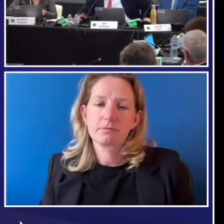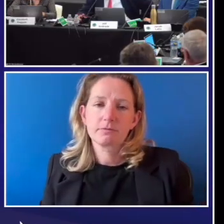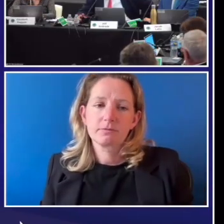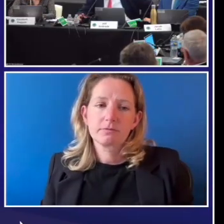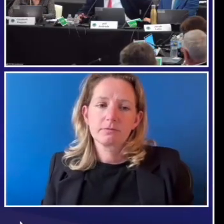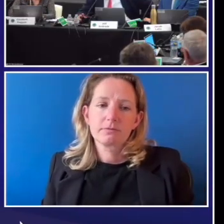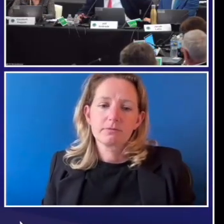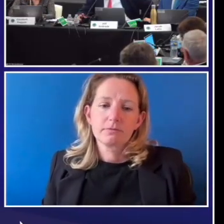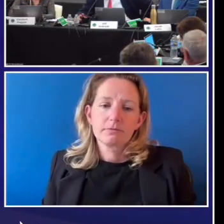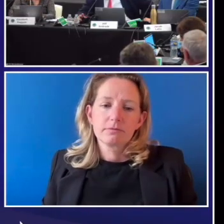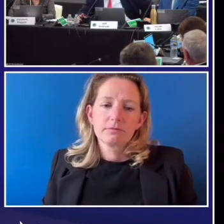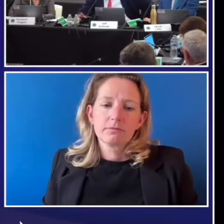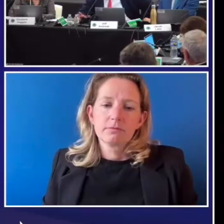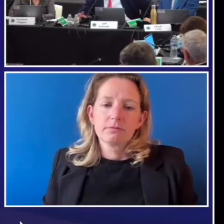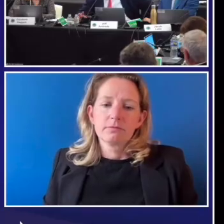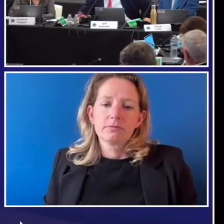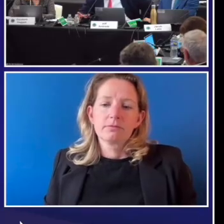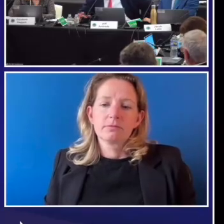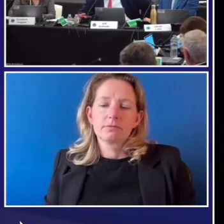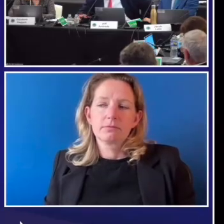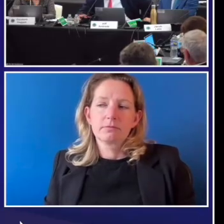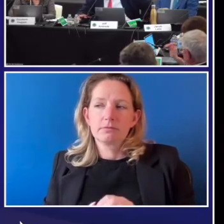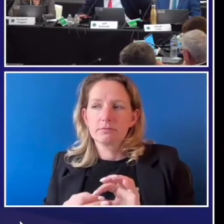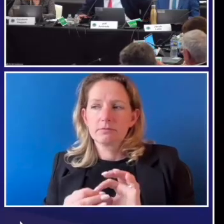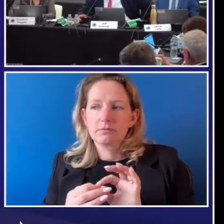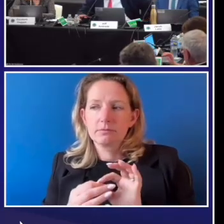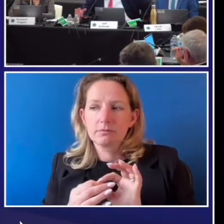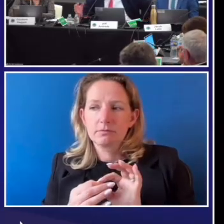to, um, some of the, um, controls.